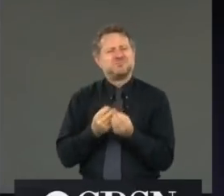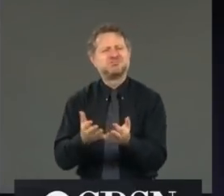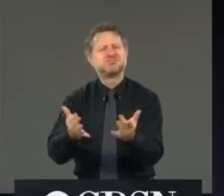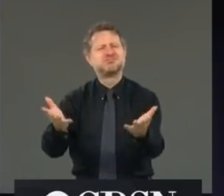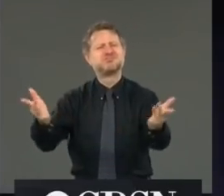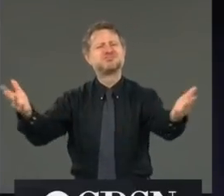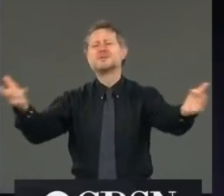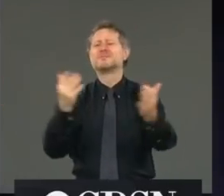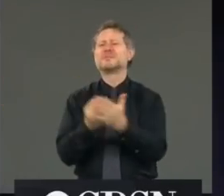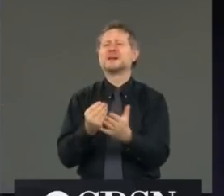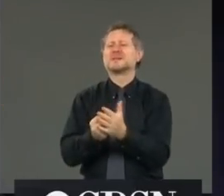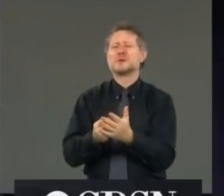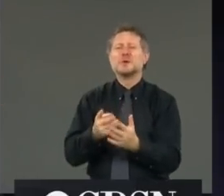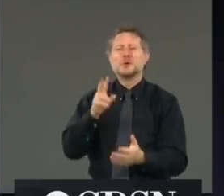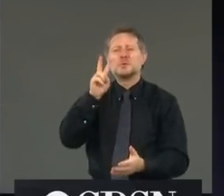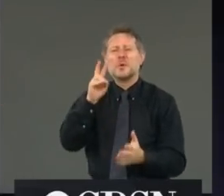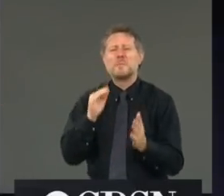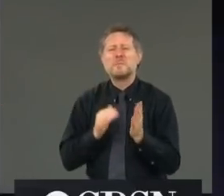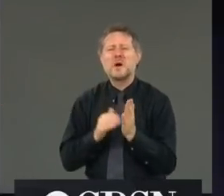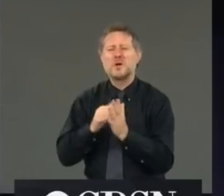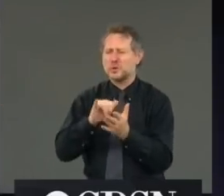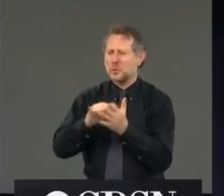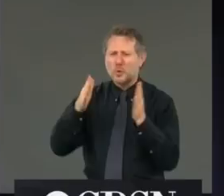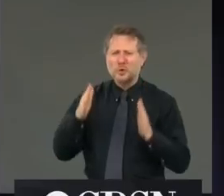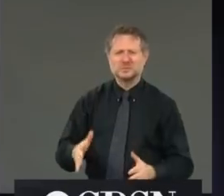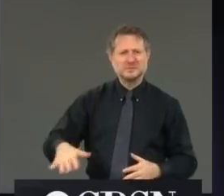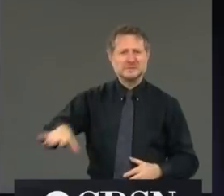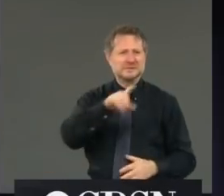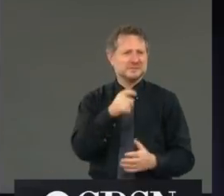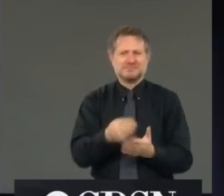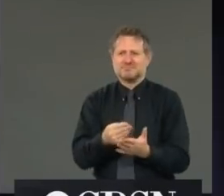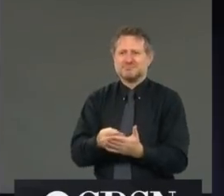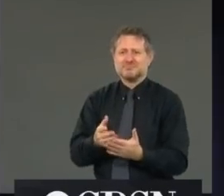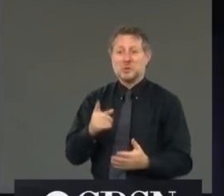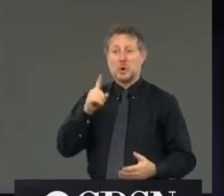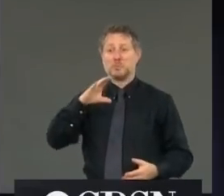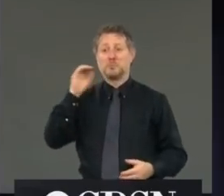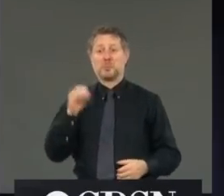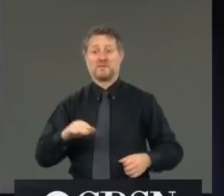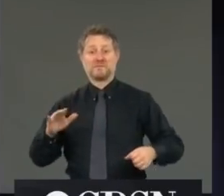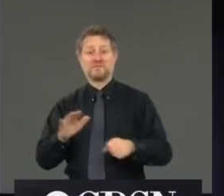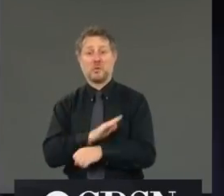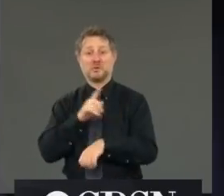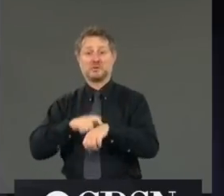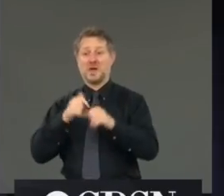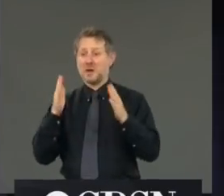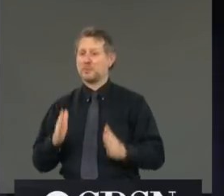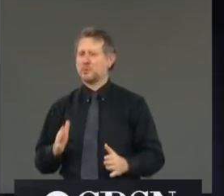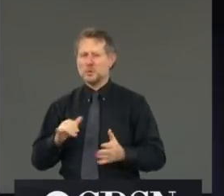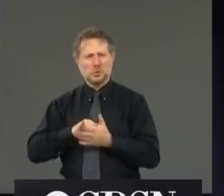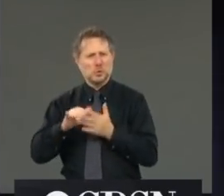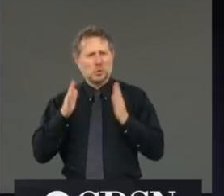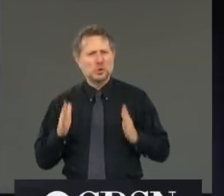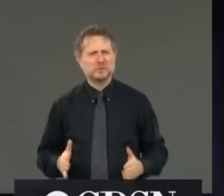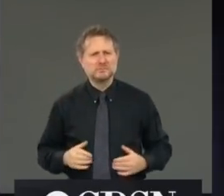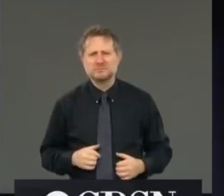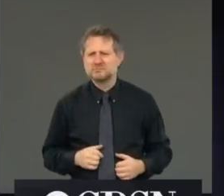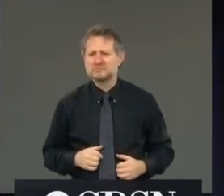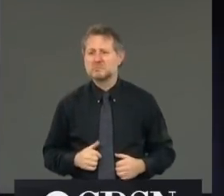AND GET THE CLAIMS OUT AND DELIVER FOR ALL OF THOSE WHO FILED UNEMPLOYMENT CLAIMS, RIGHT? WE'VE GOTTEN $10 BILLION OUT